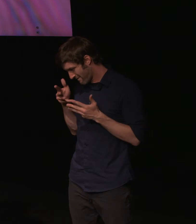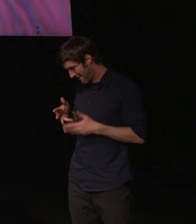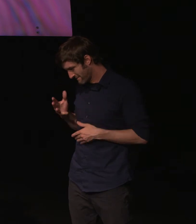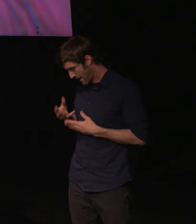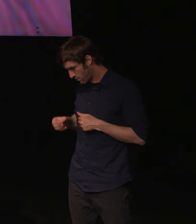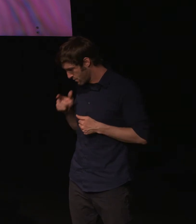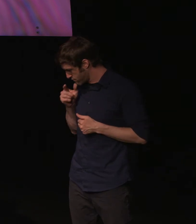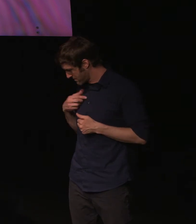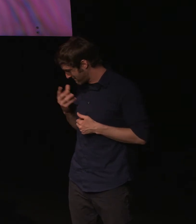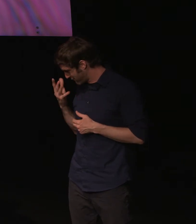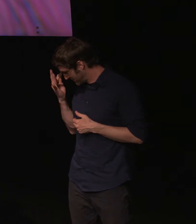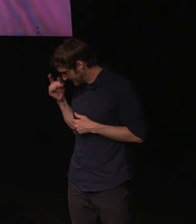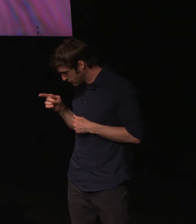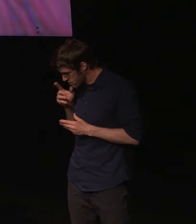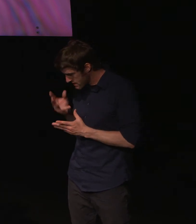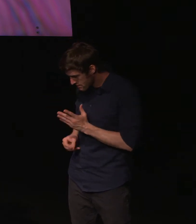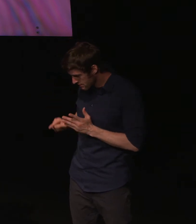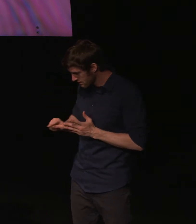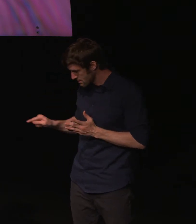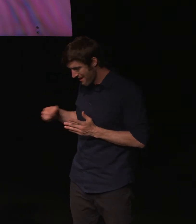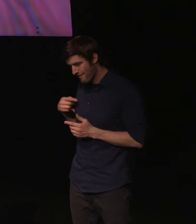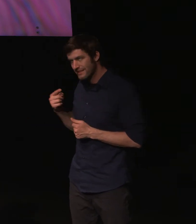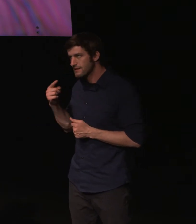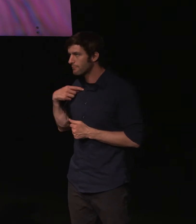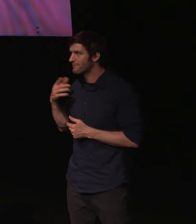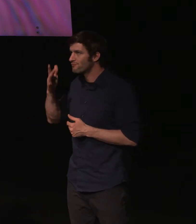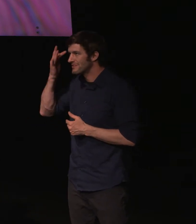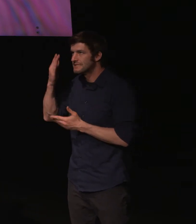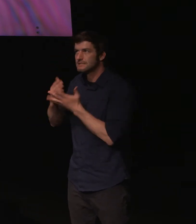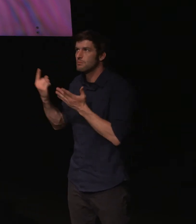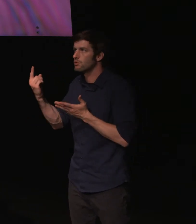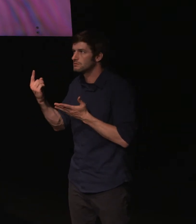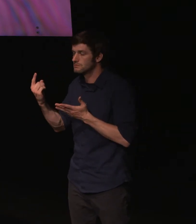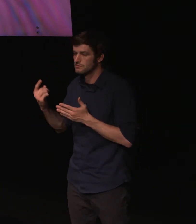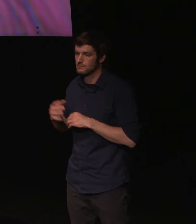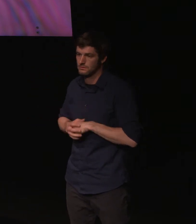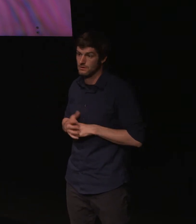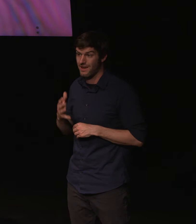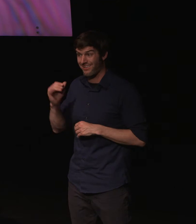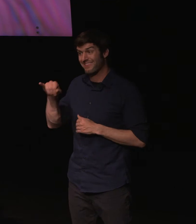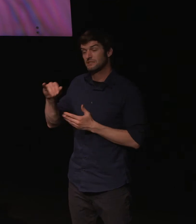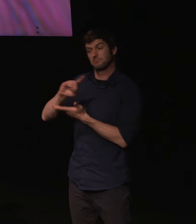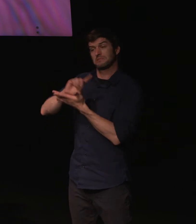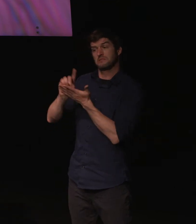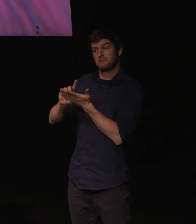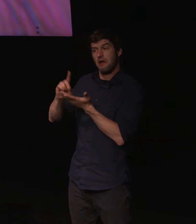And that can be a design philosophy that a lot of you can do. And I'm not going to endorse that design philosophy.